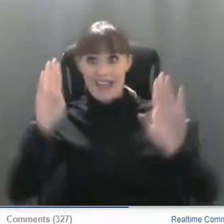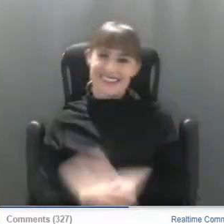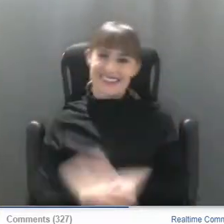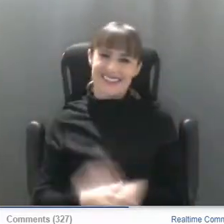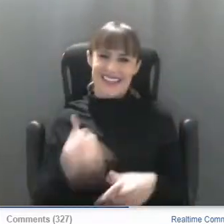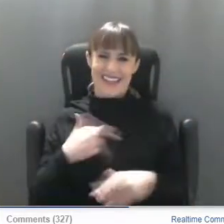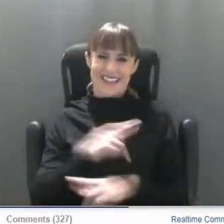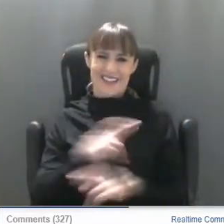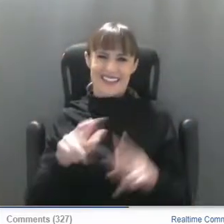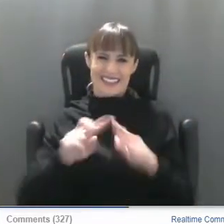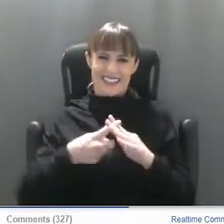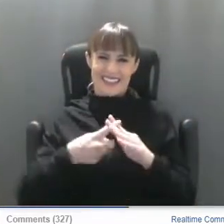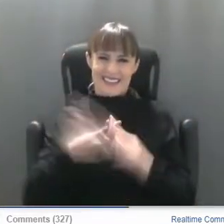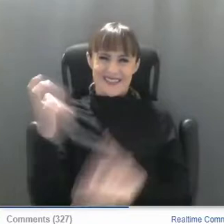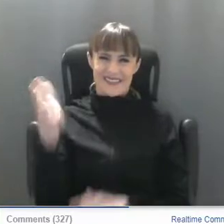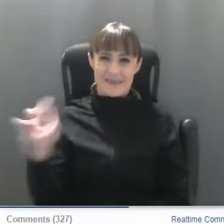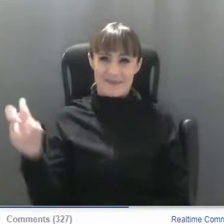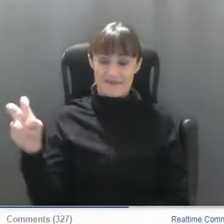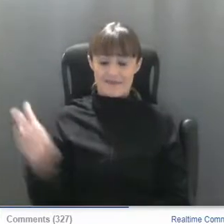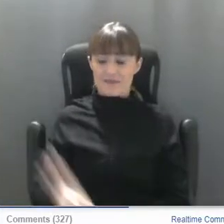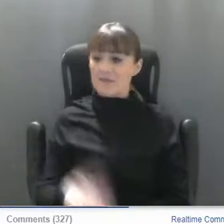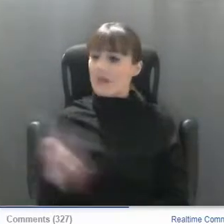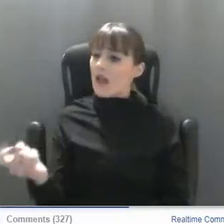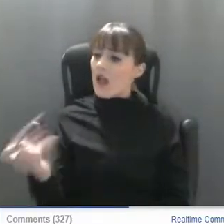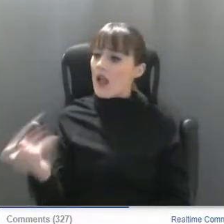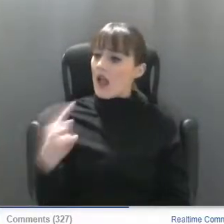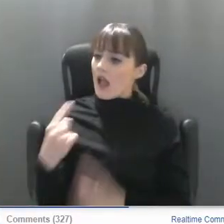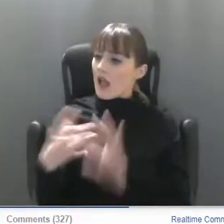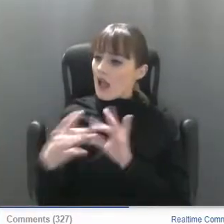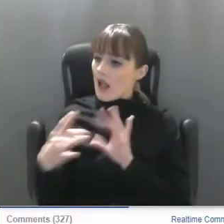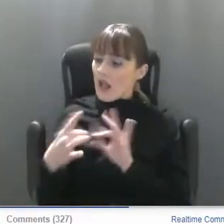"Are we still having military day?" Yes, that's a great question. So we have three